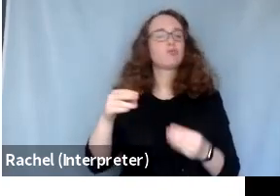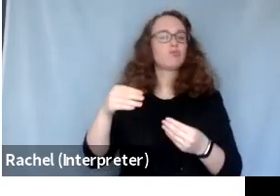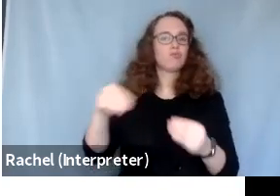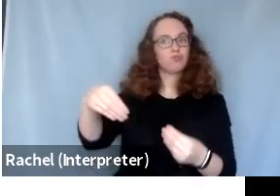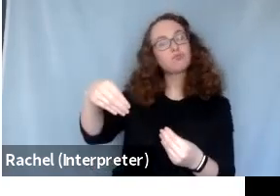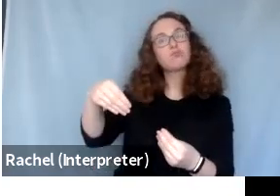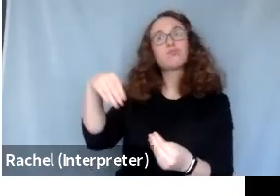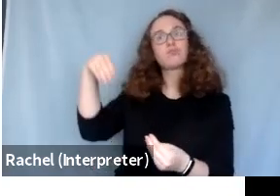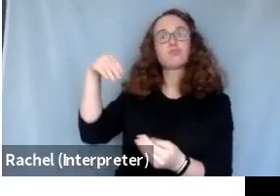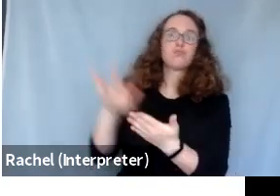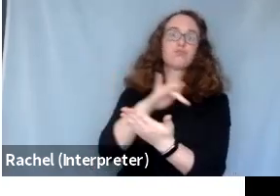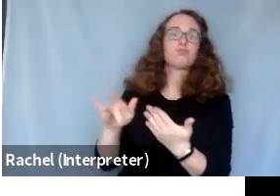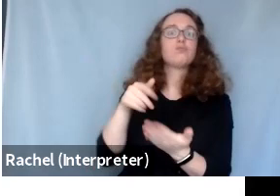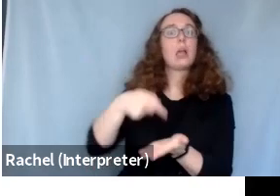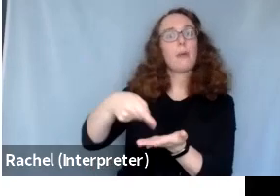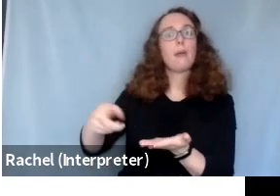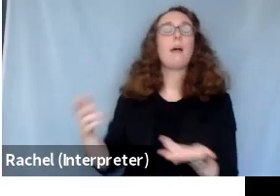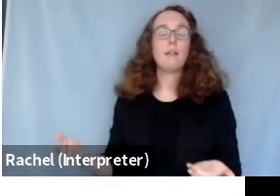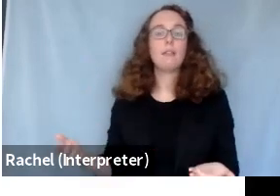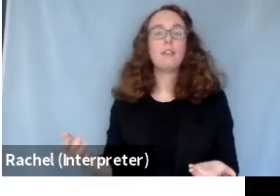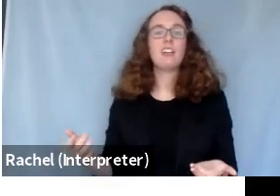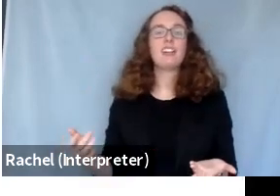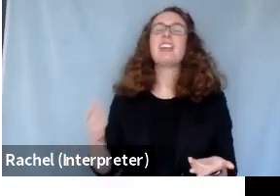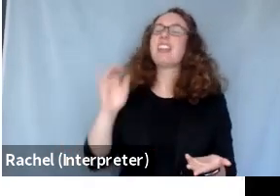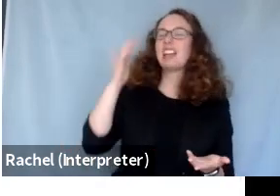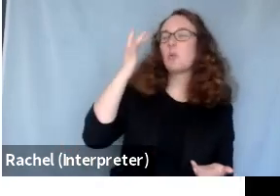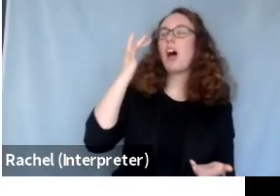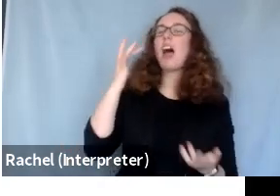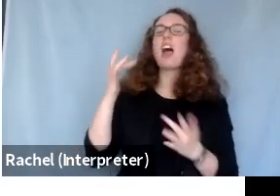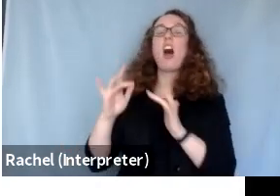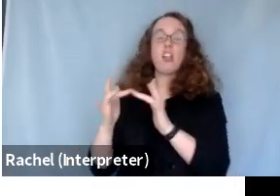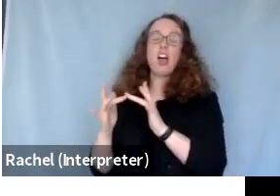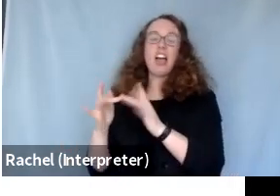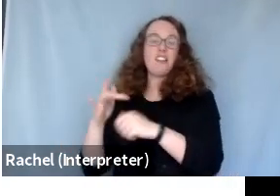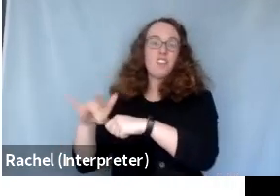online like, if you will, and so those folks can come by and pick up